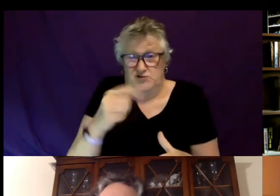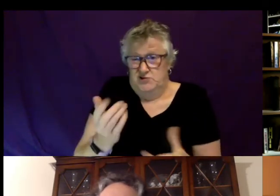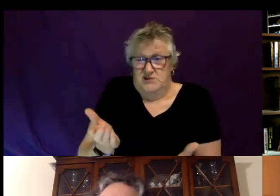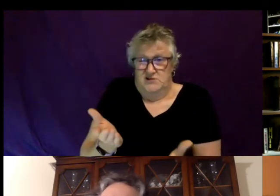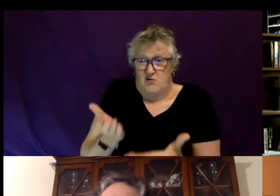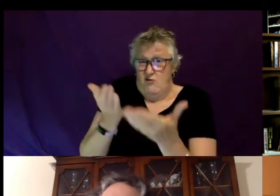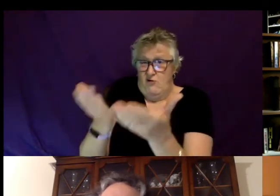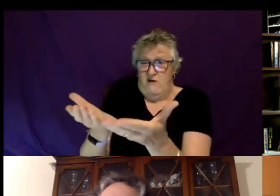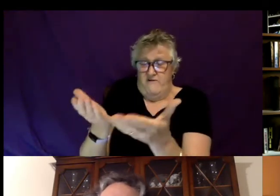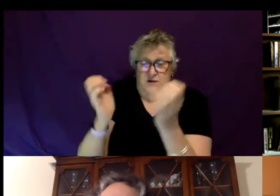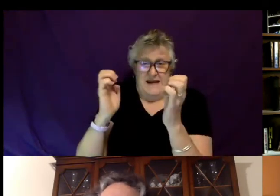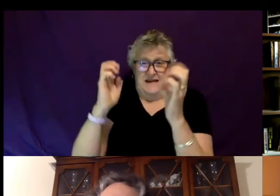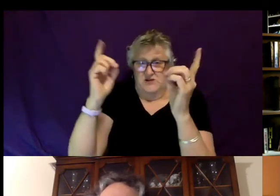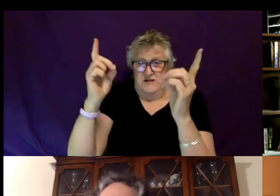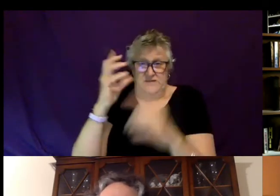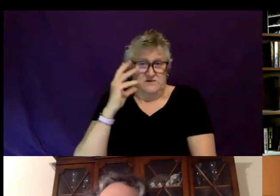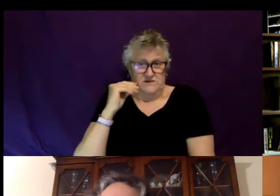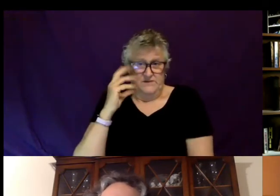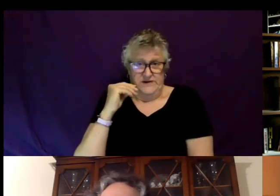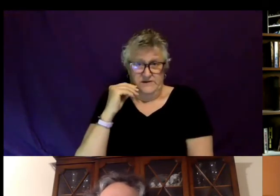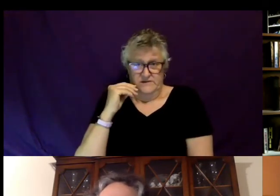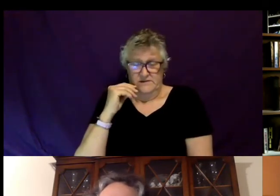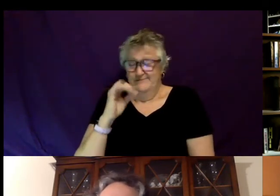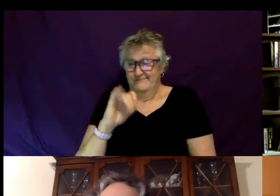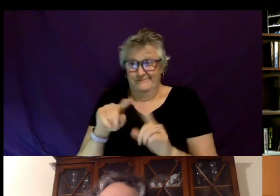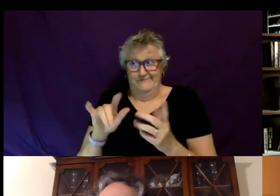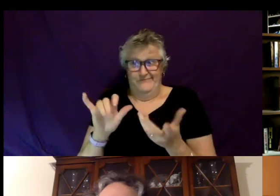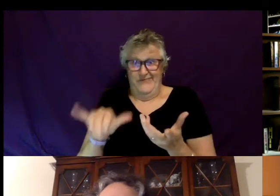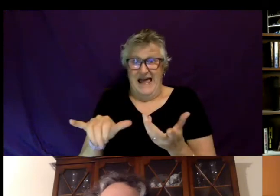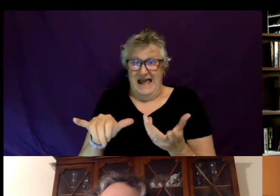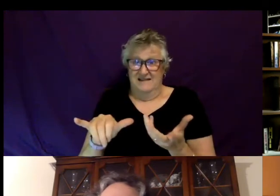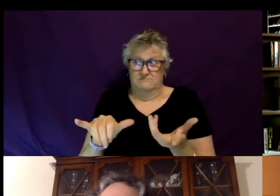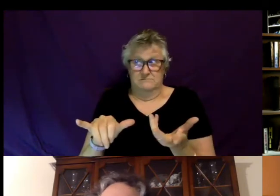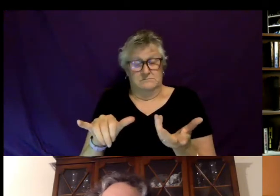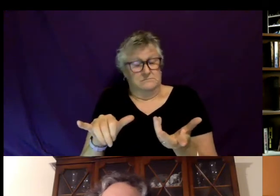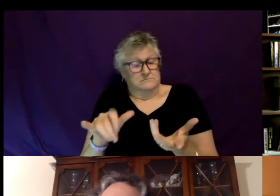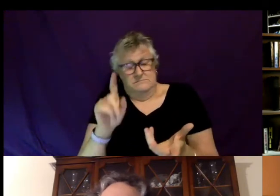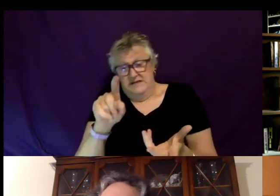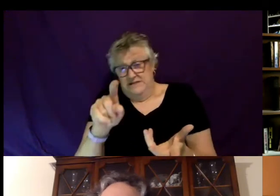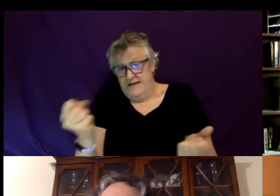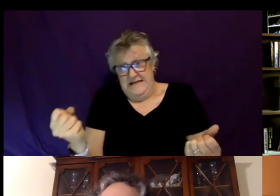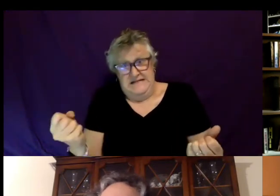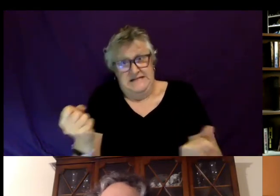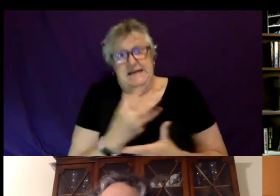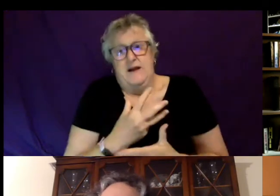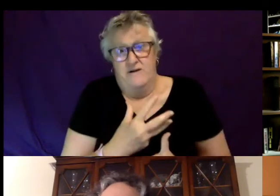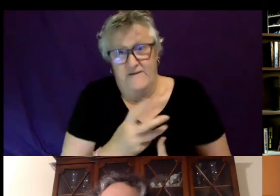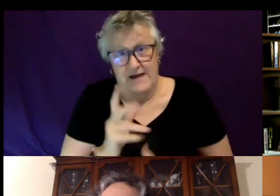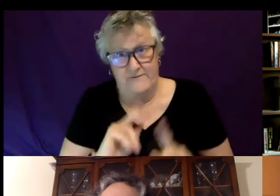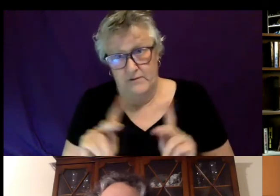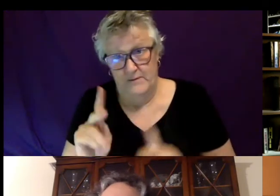But I think that that was really, really terrifying for some people. The idea that someone might teach them something, I don't know.